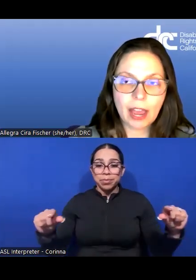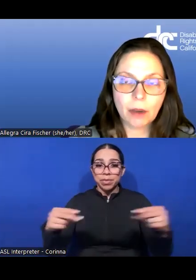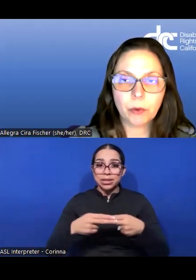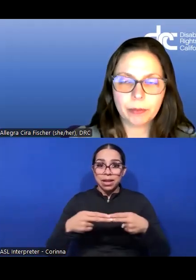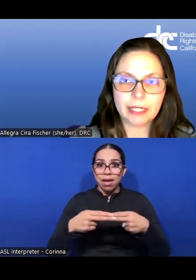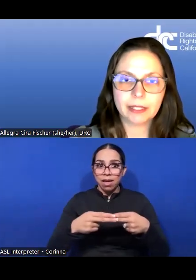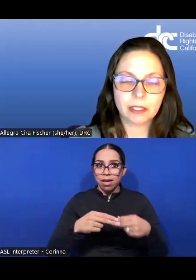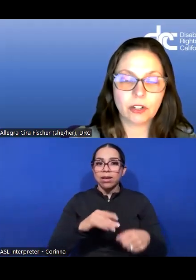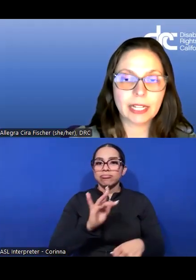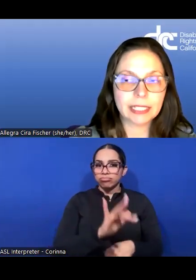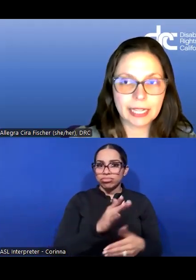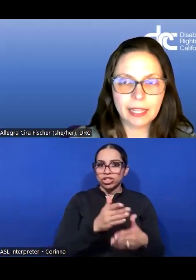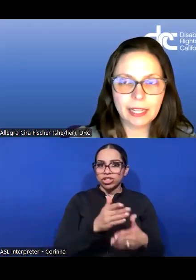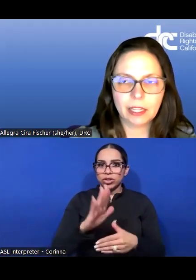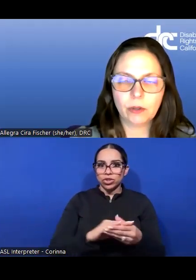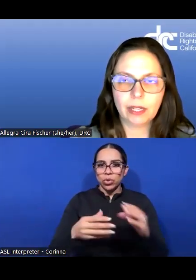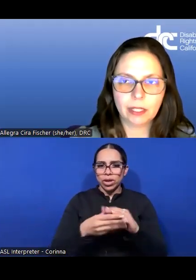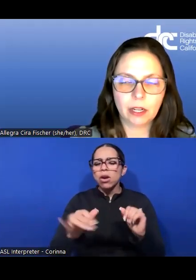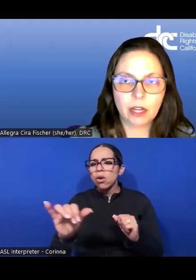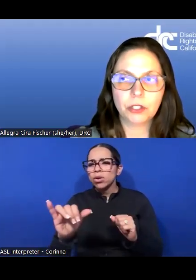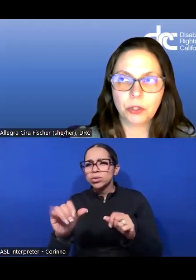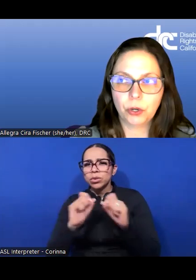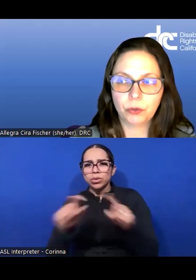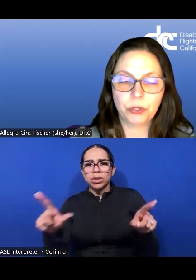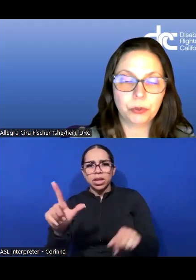We will place the direct link that you can click on to go to